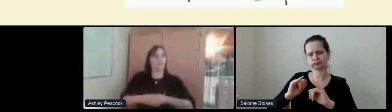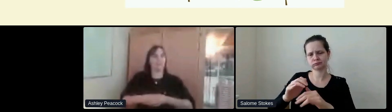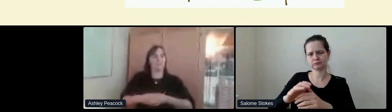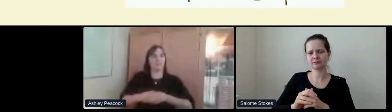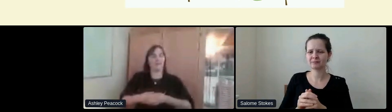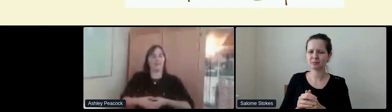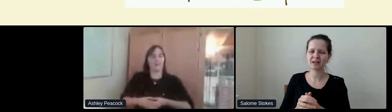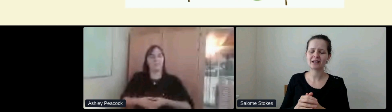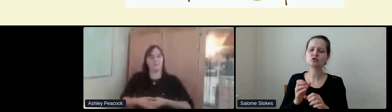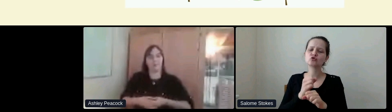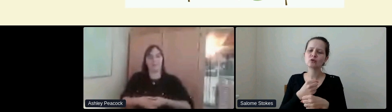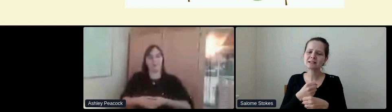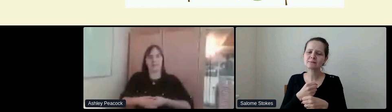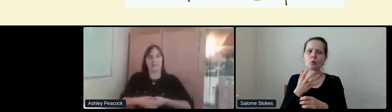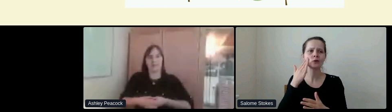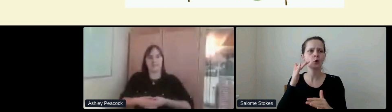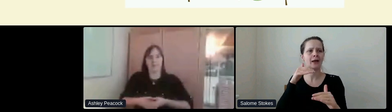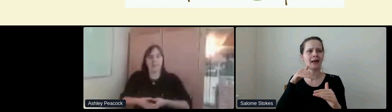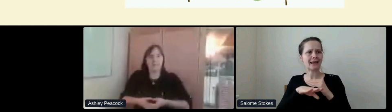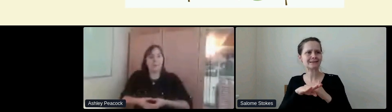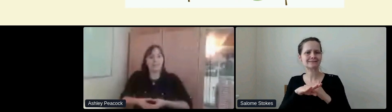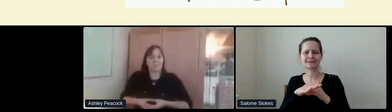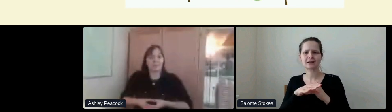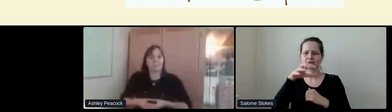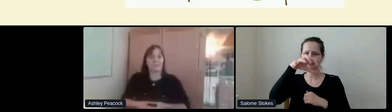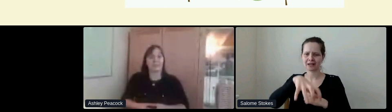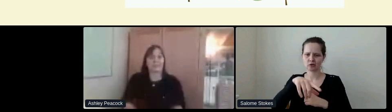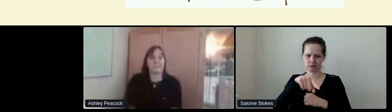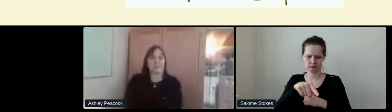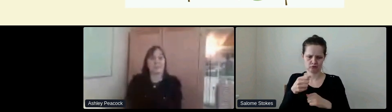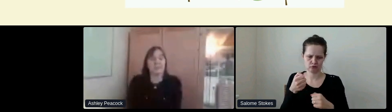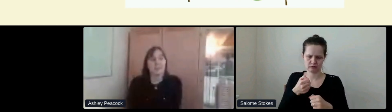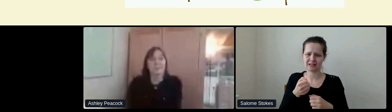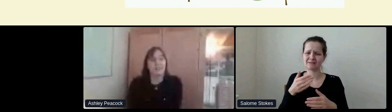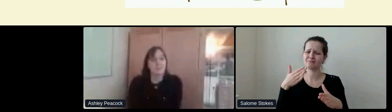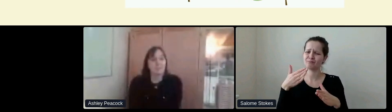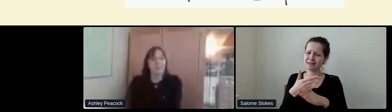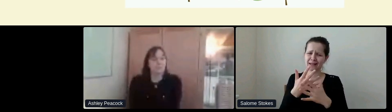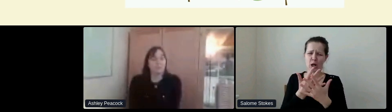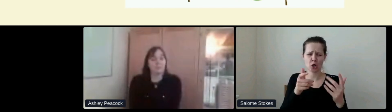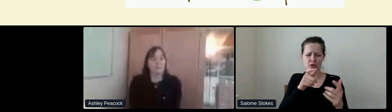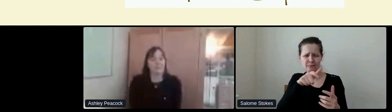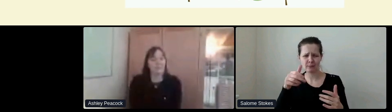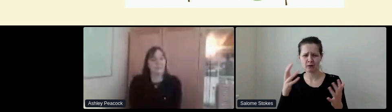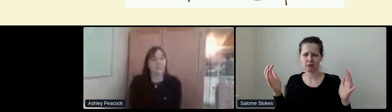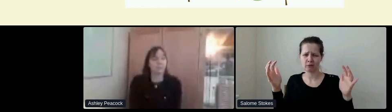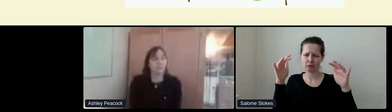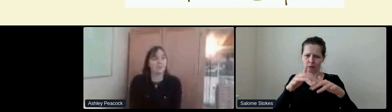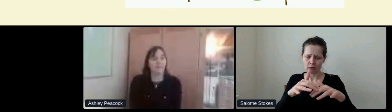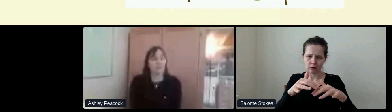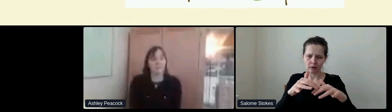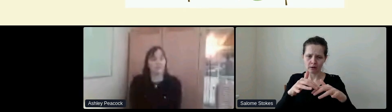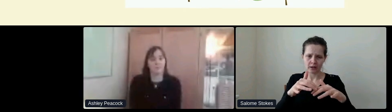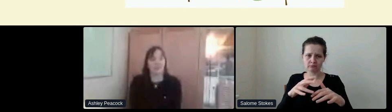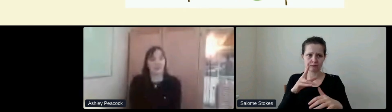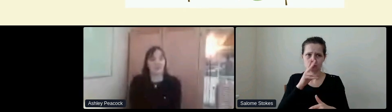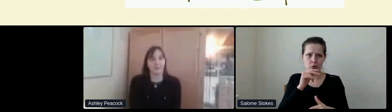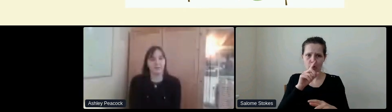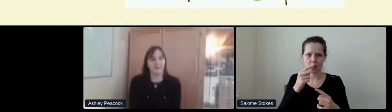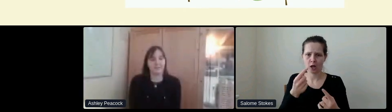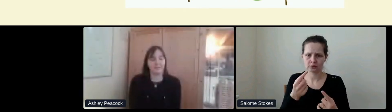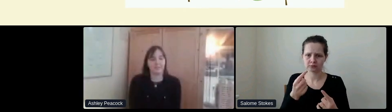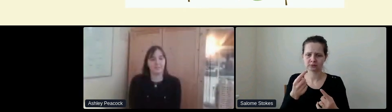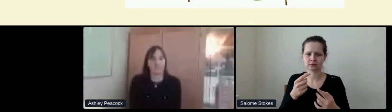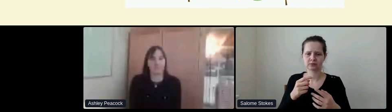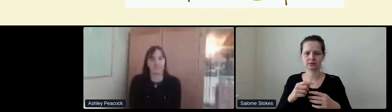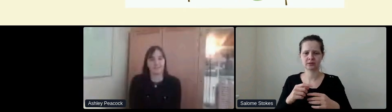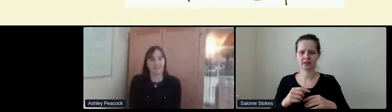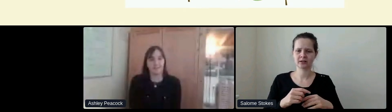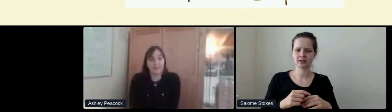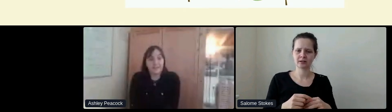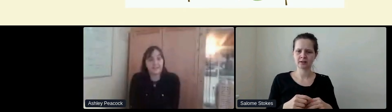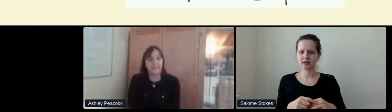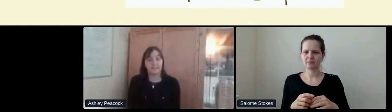being unable to talk, it's quite vulnerable. It's a living nightmare.